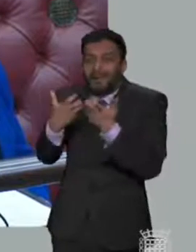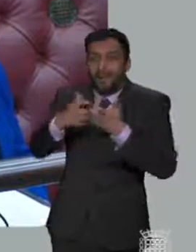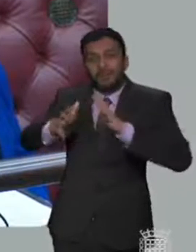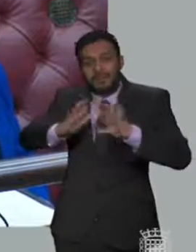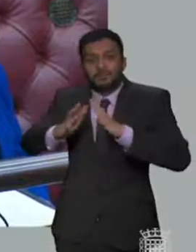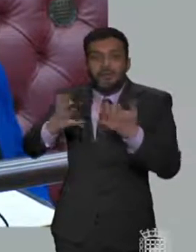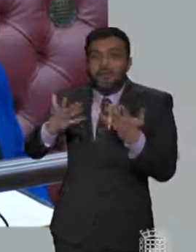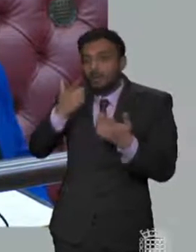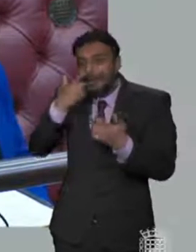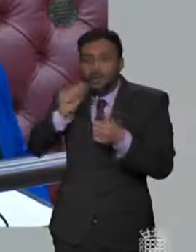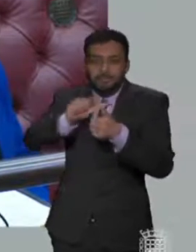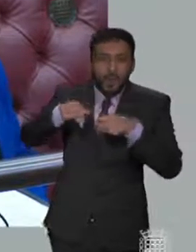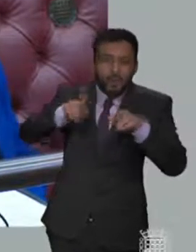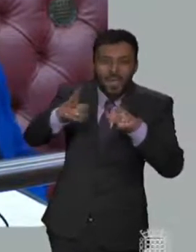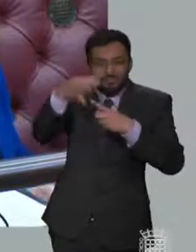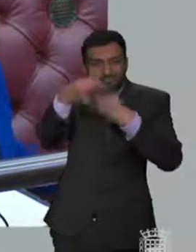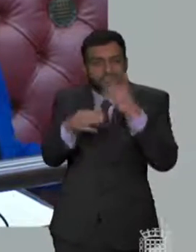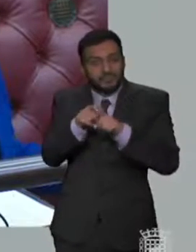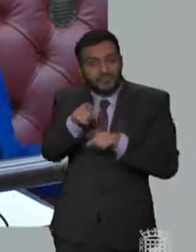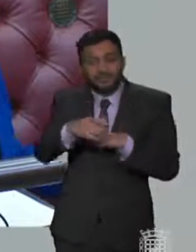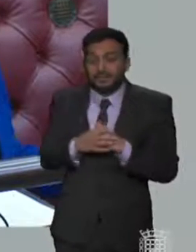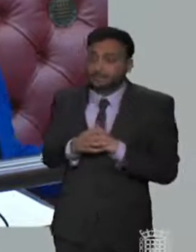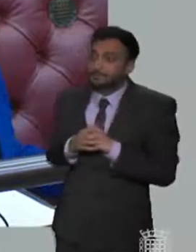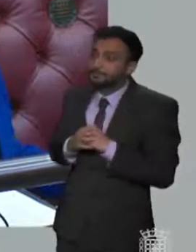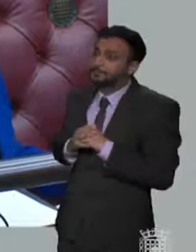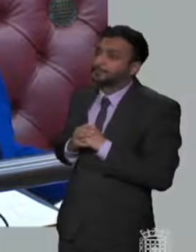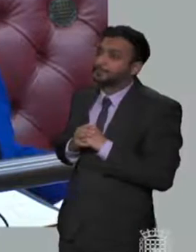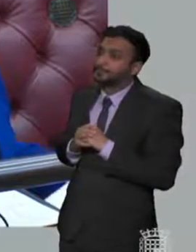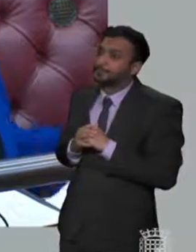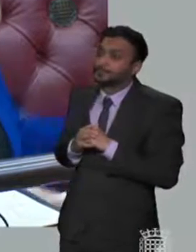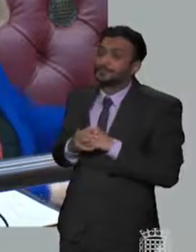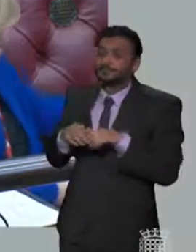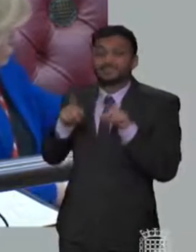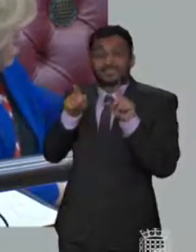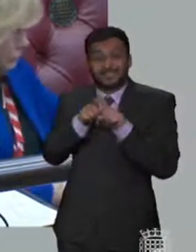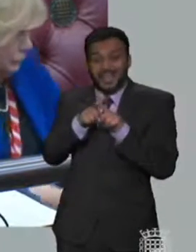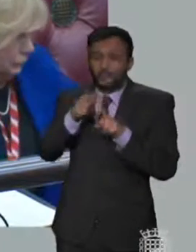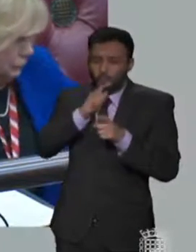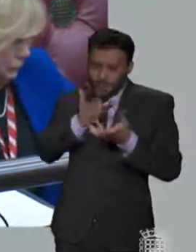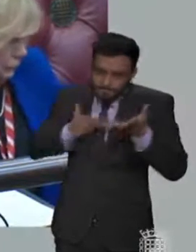sign as i've already said to explore the best approaches to ensure the guidance is targeted